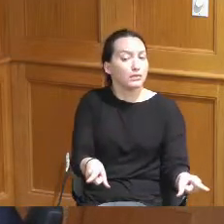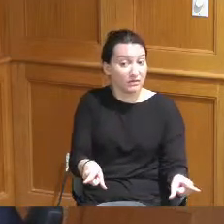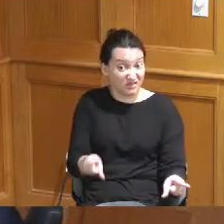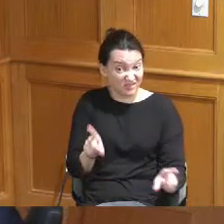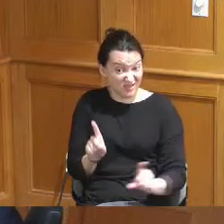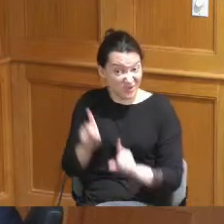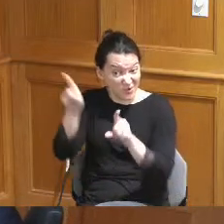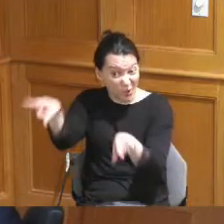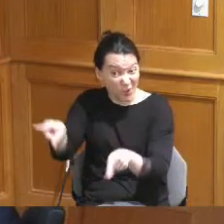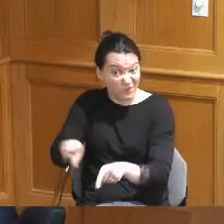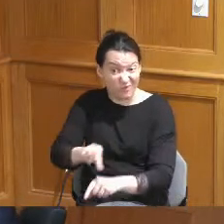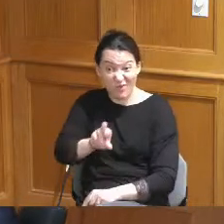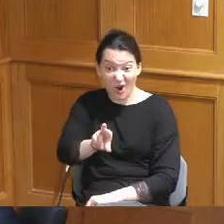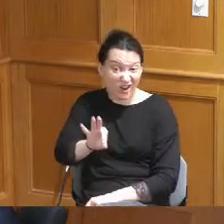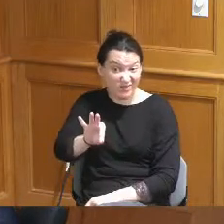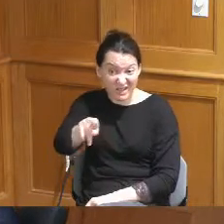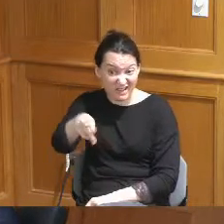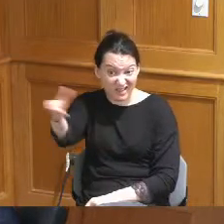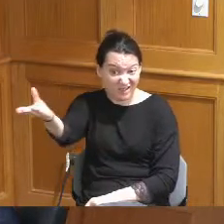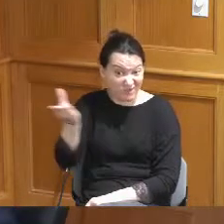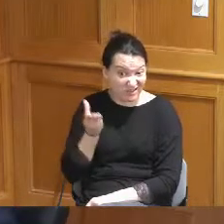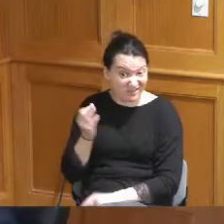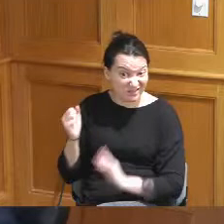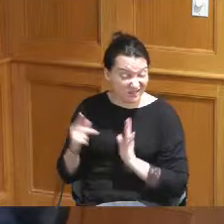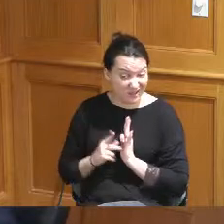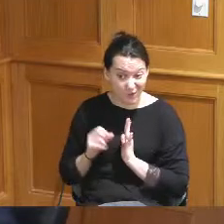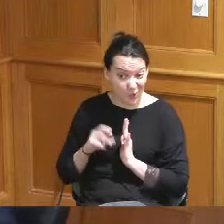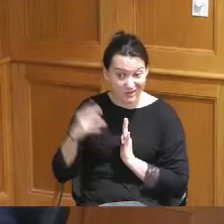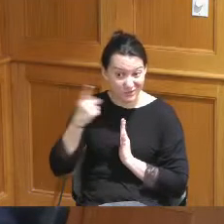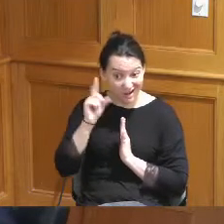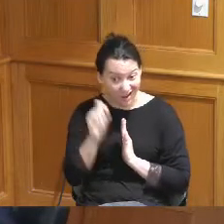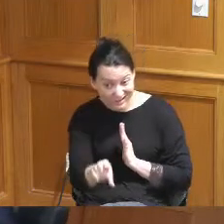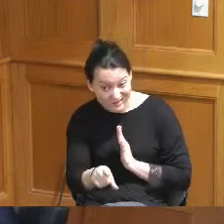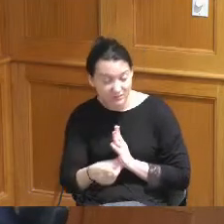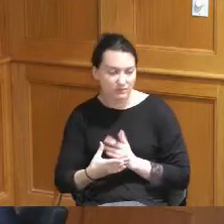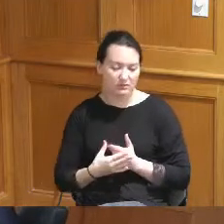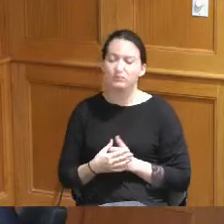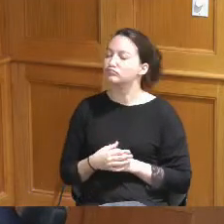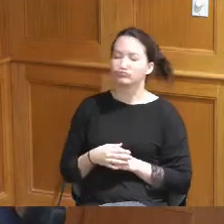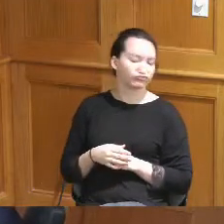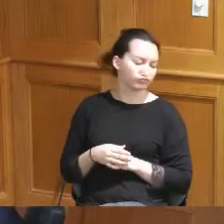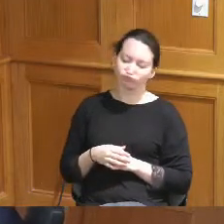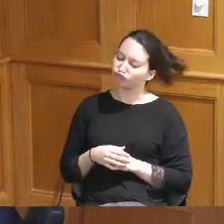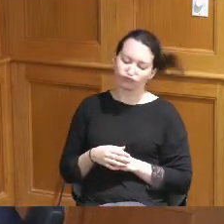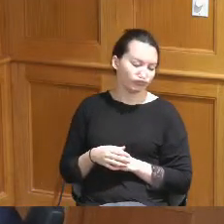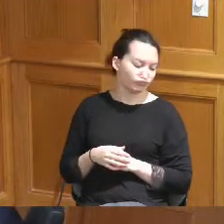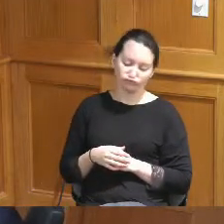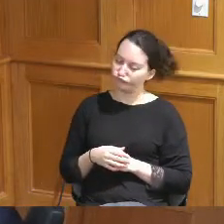our fees and then get back to us or you got or did someone ask you to do an RFP no so we we wouldn't